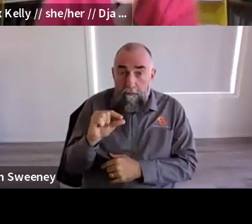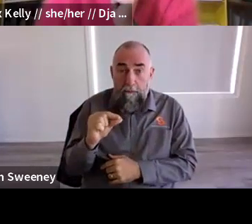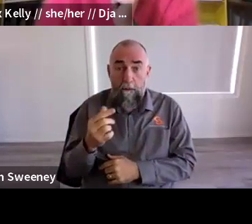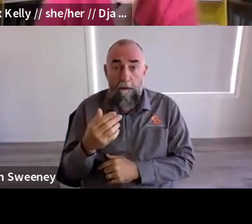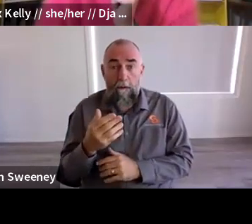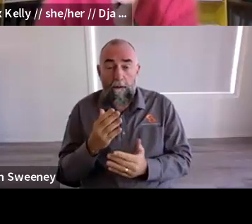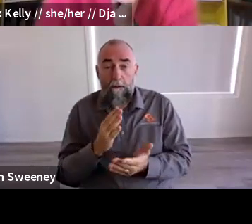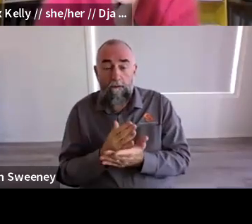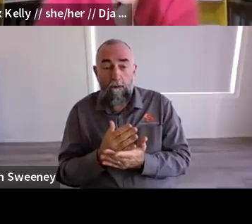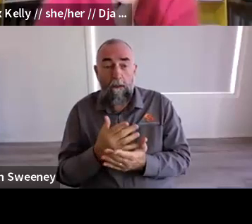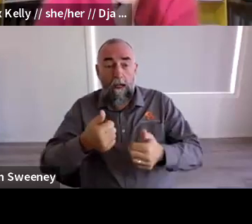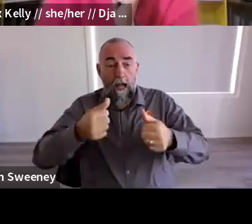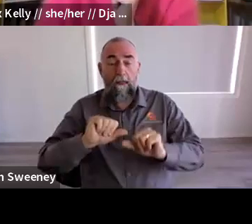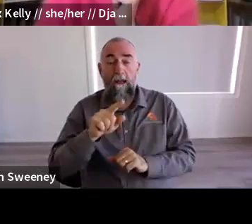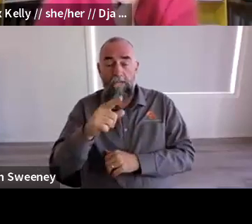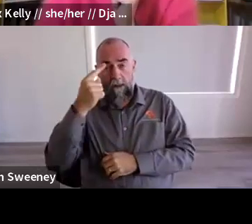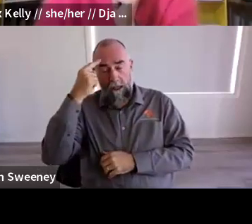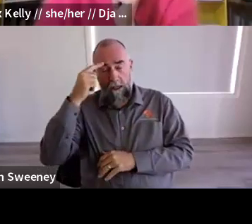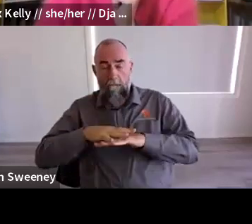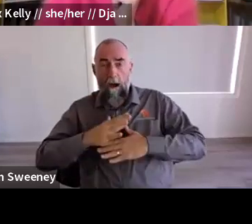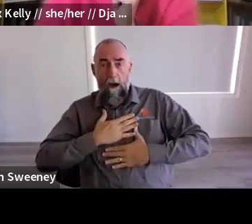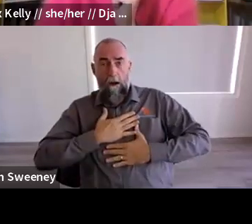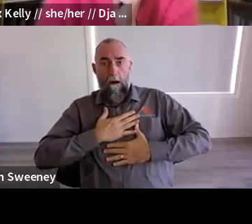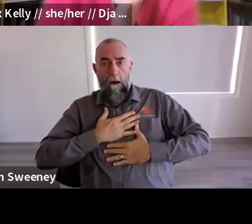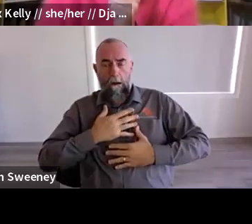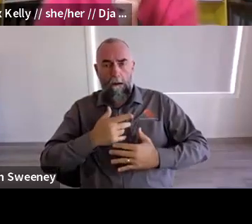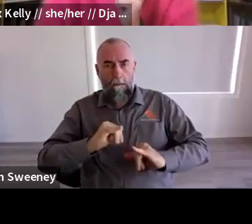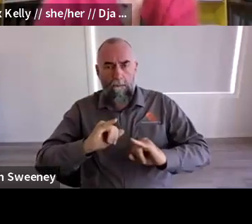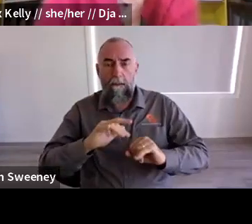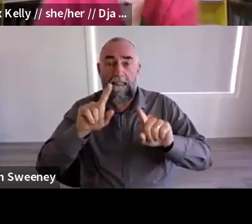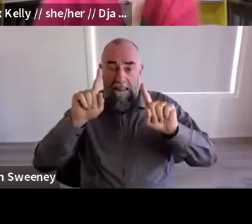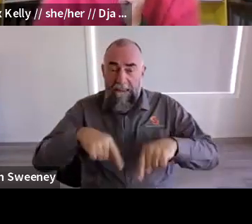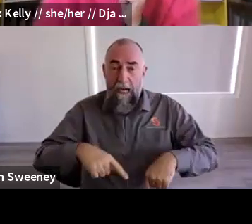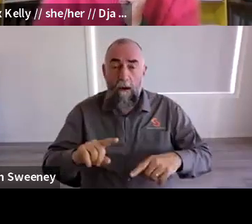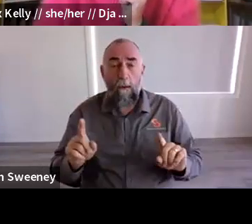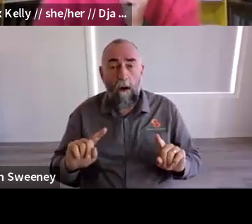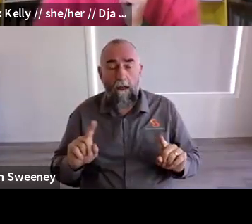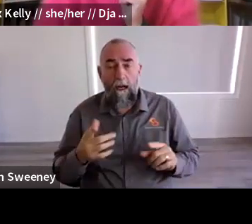a struggle. For those art centres to keep going. They're taking a pittance